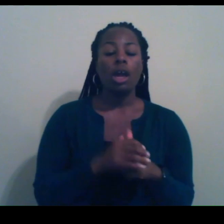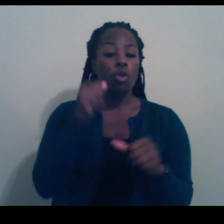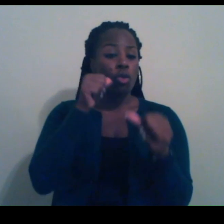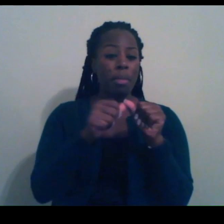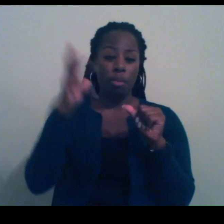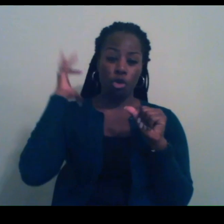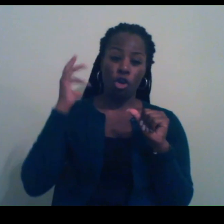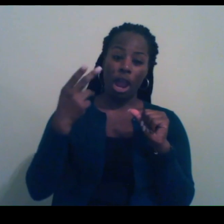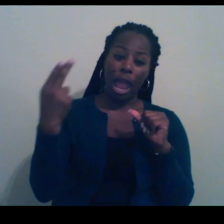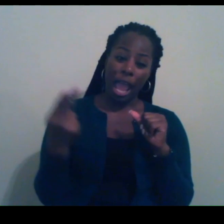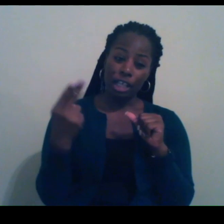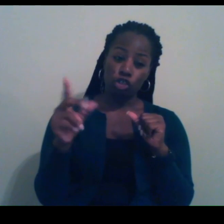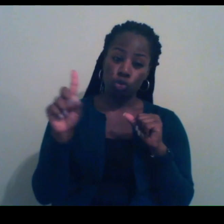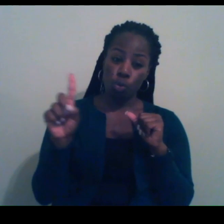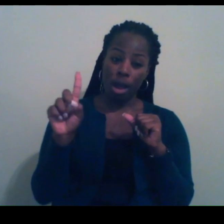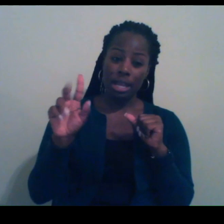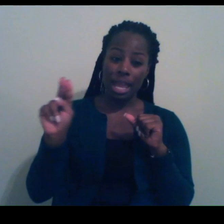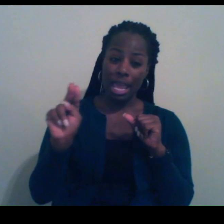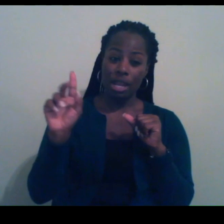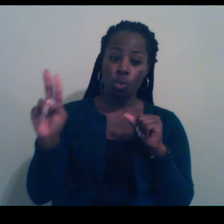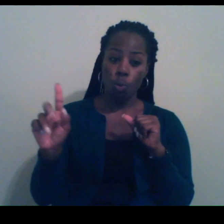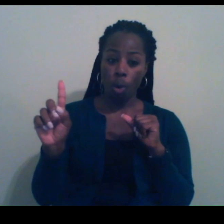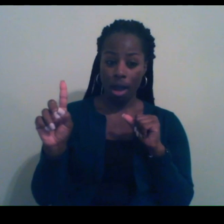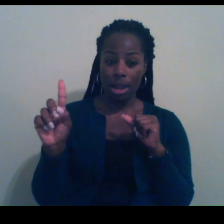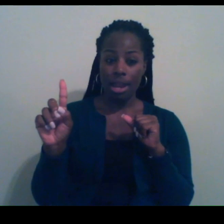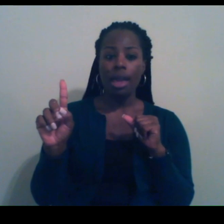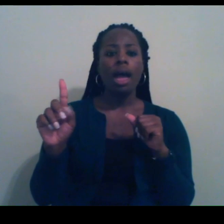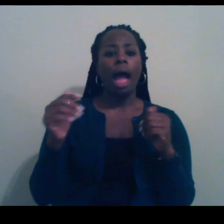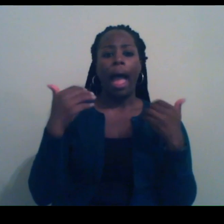have billions of individuals infected across the world